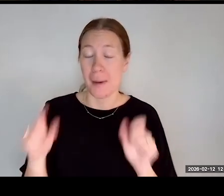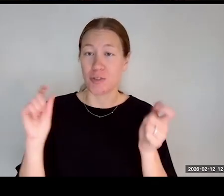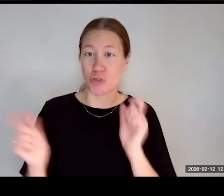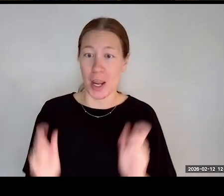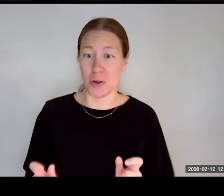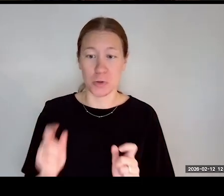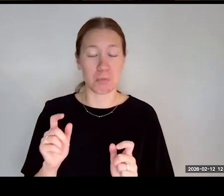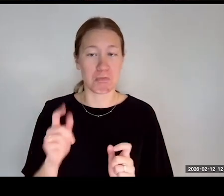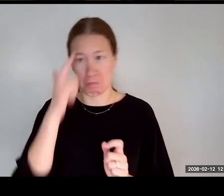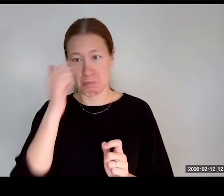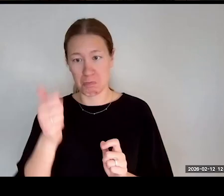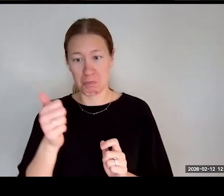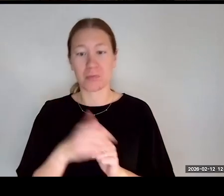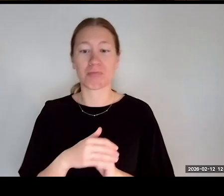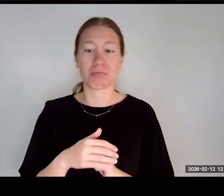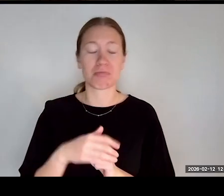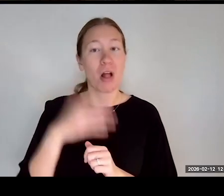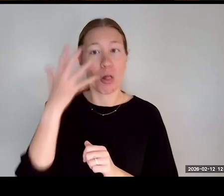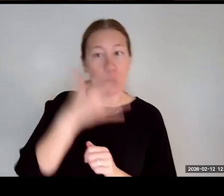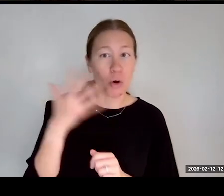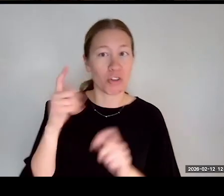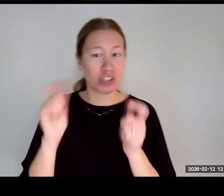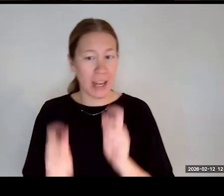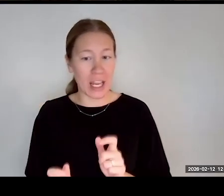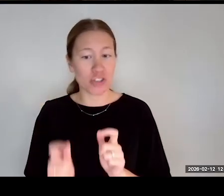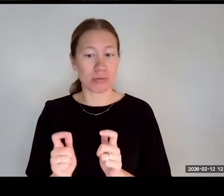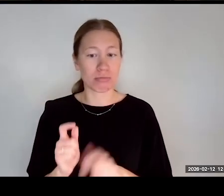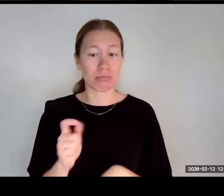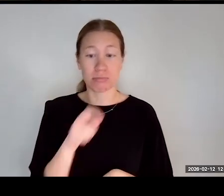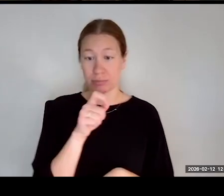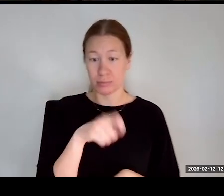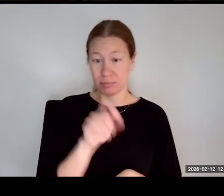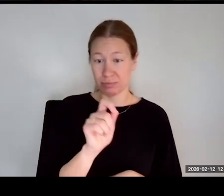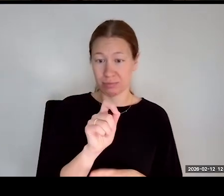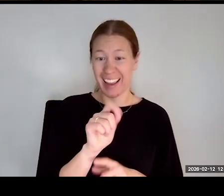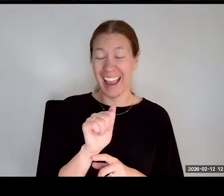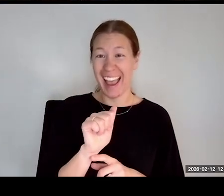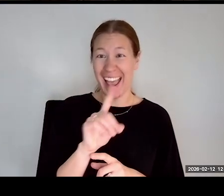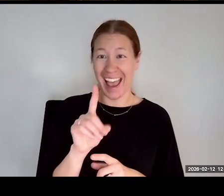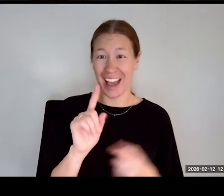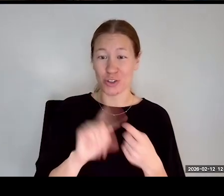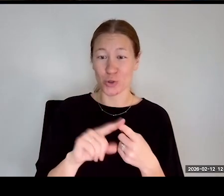and then I can click, okay. And what that's going to do is if I have this checked off, this add to quick style list, it's going to add that